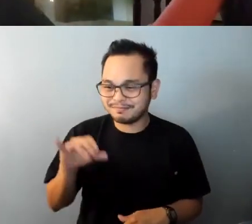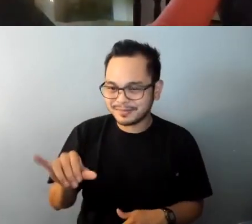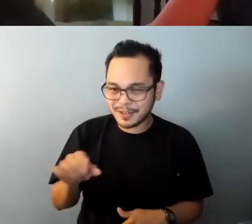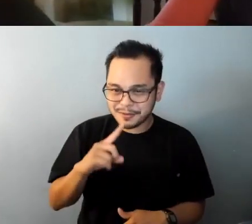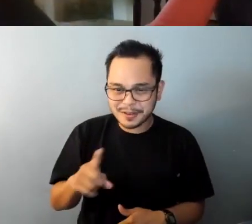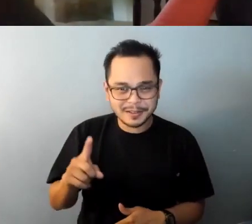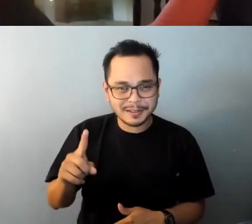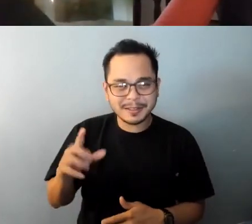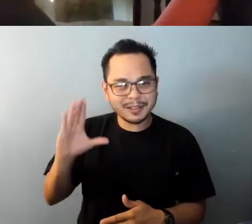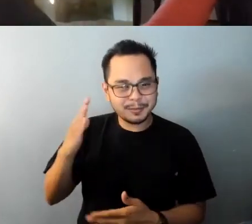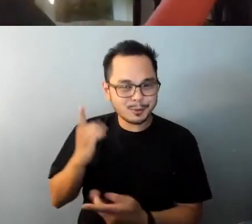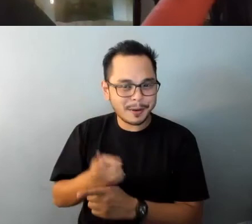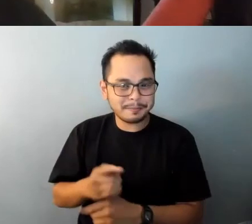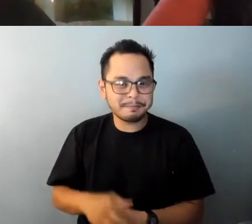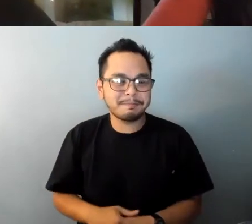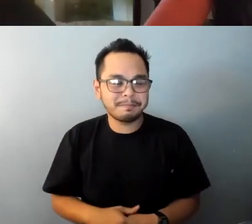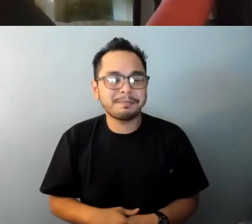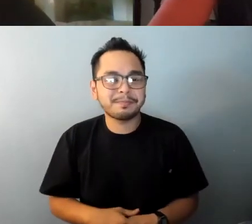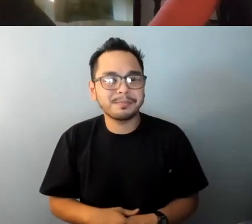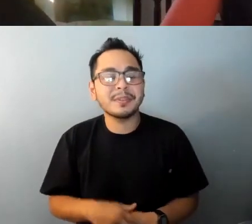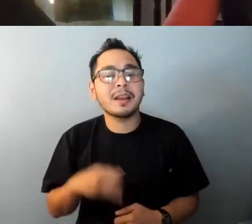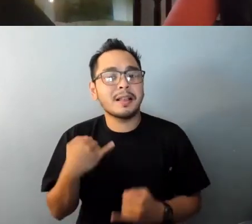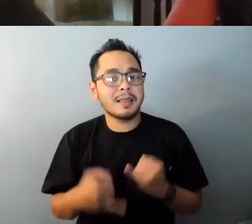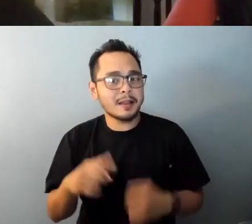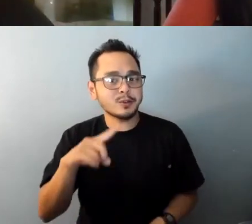That sounds so great, I loved reading the